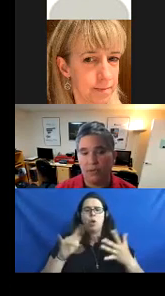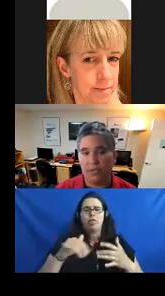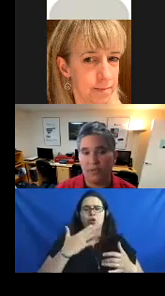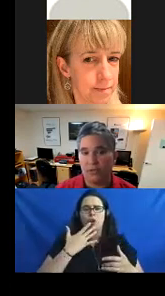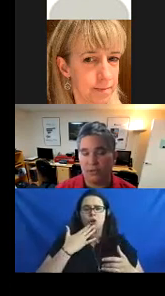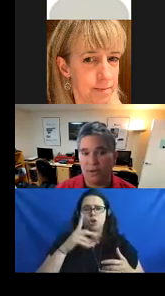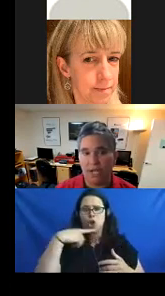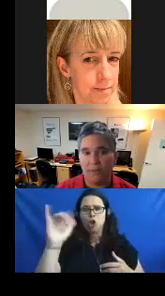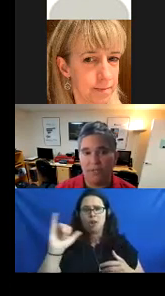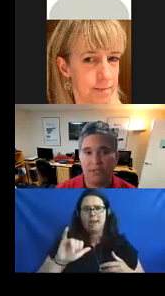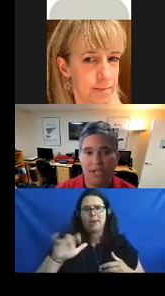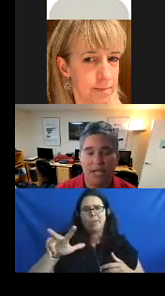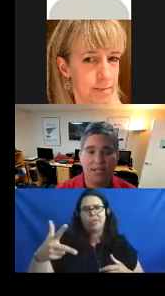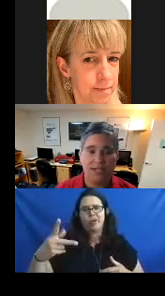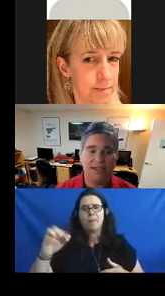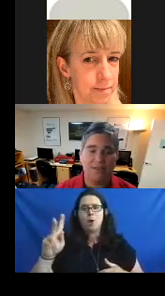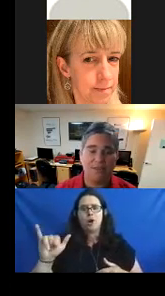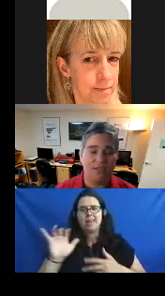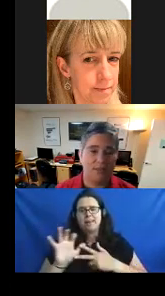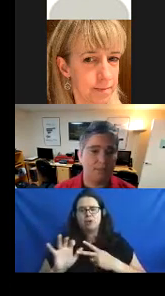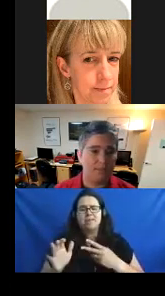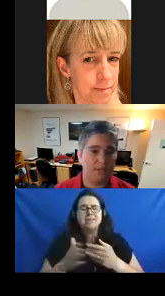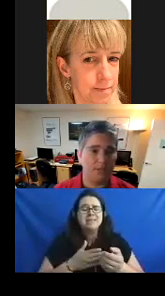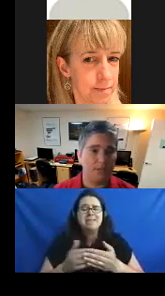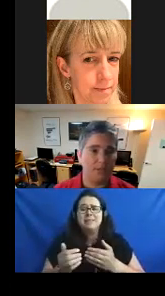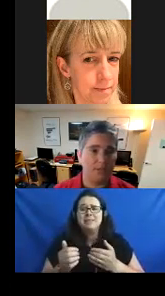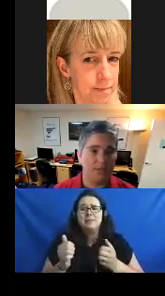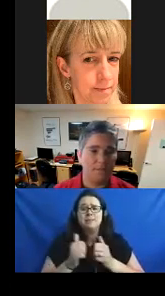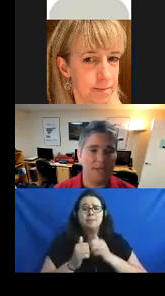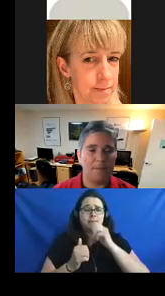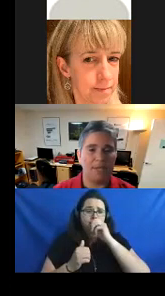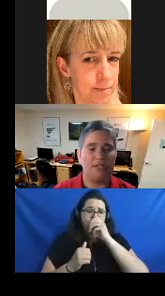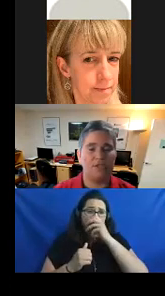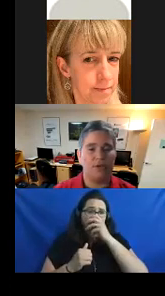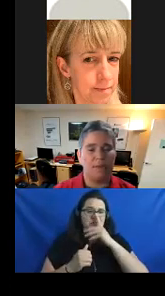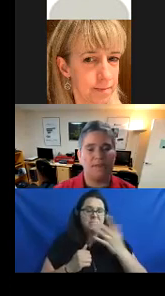WITH SOME OF THESE THIRD-PARTY OPTIONS. EVEN WITH -- IT MIGHT NOT BE IN THE SCREEN MAGNIFICATION